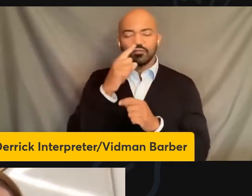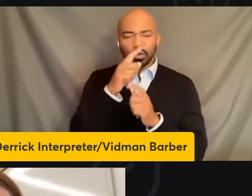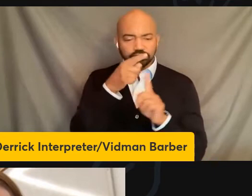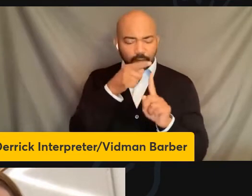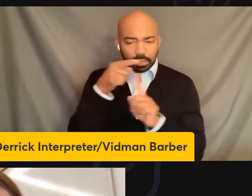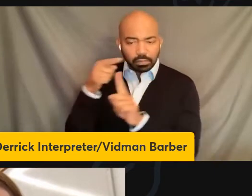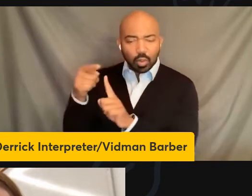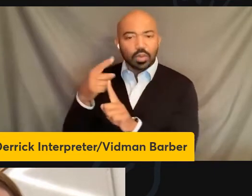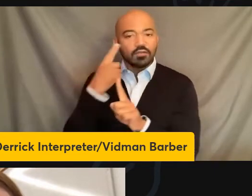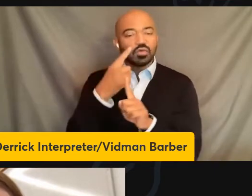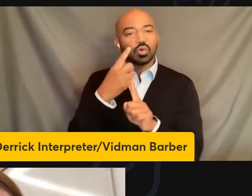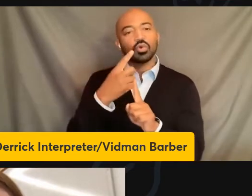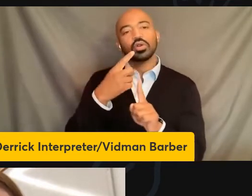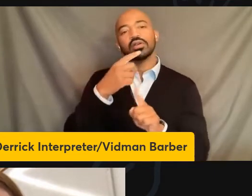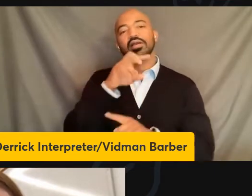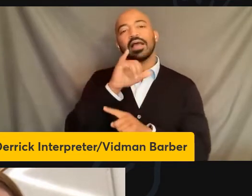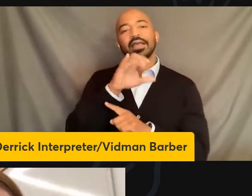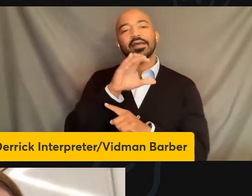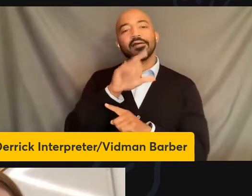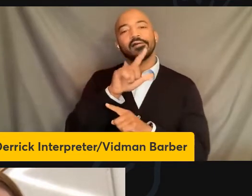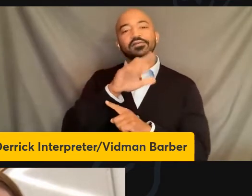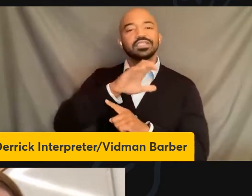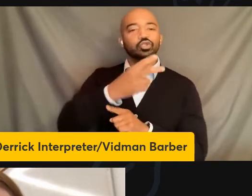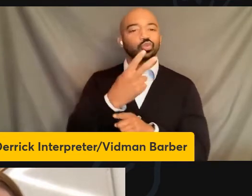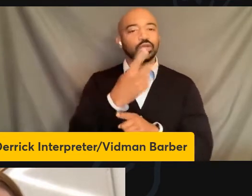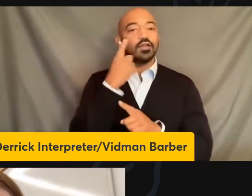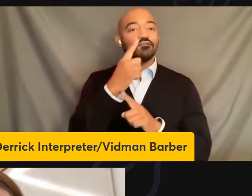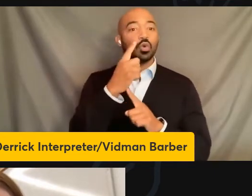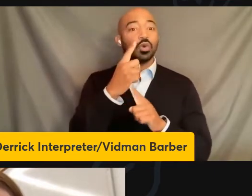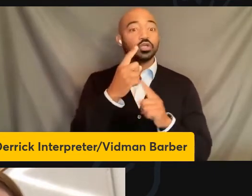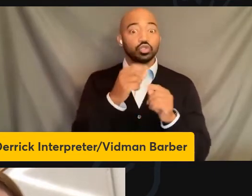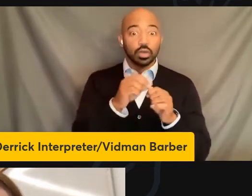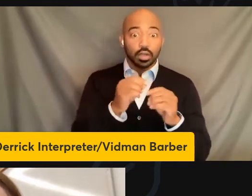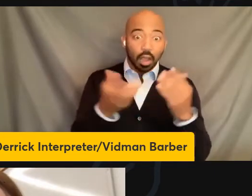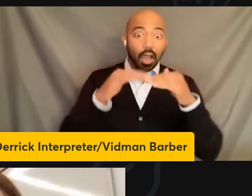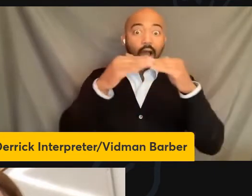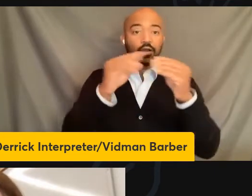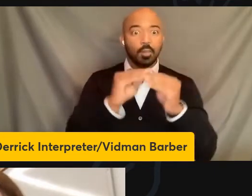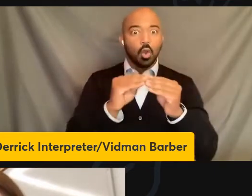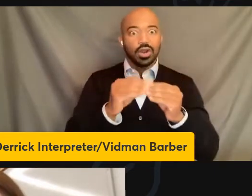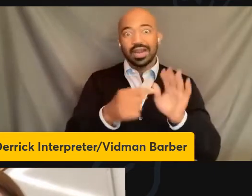see tools to over expressed them or to dampen them. It's a bit tricky.